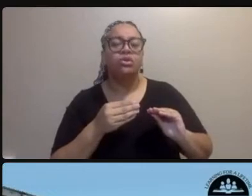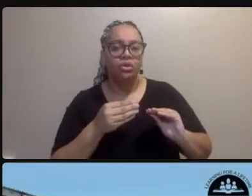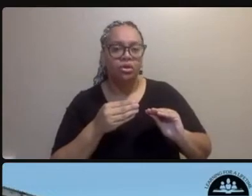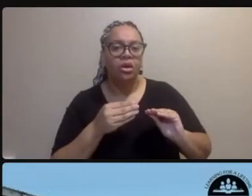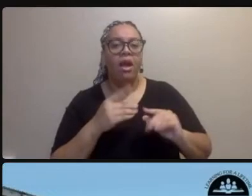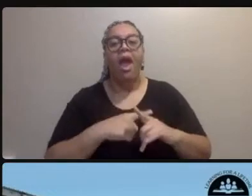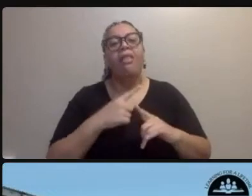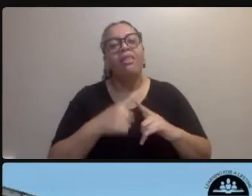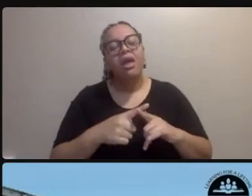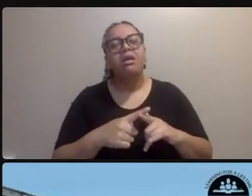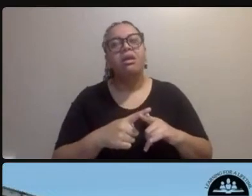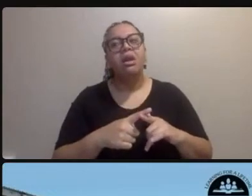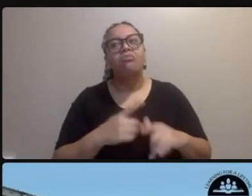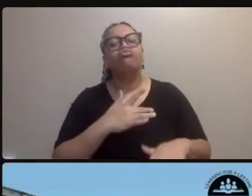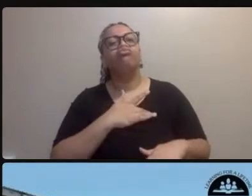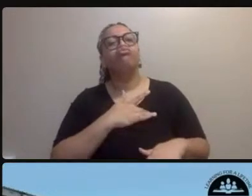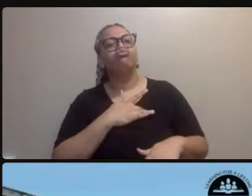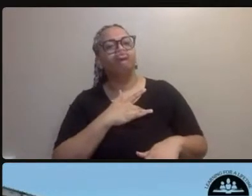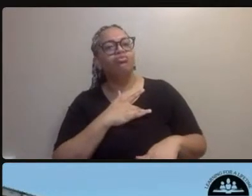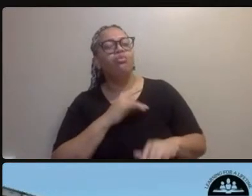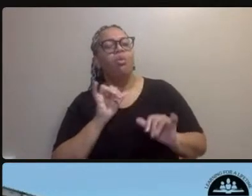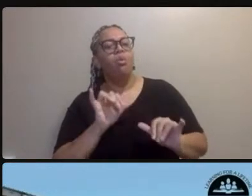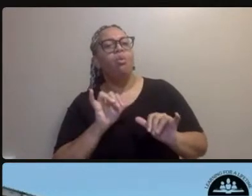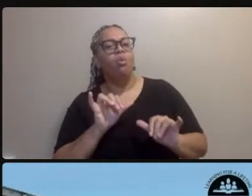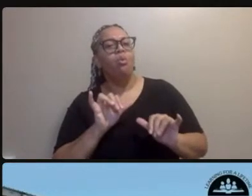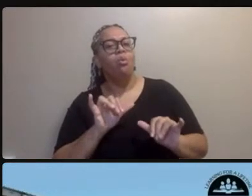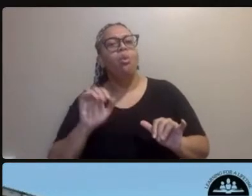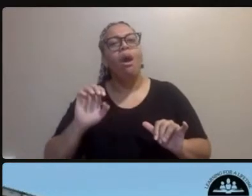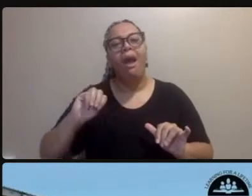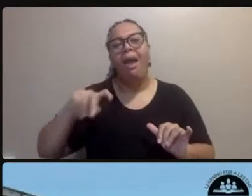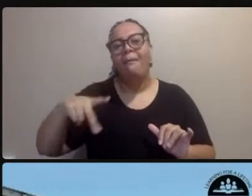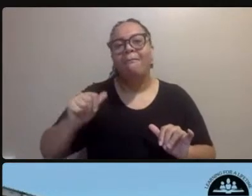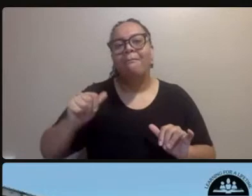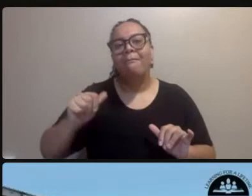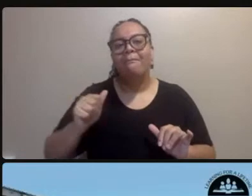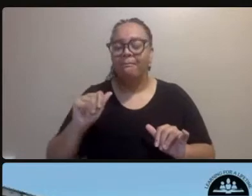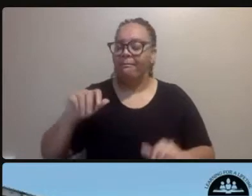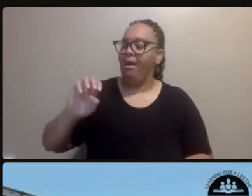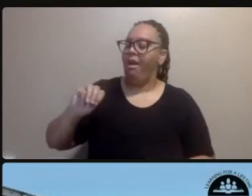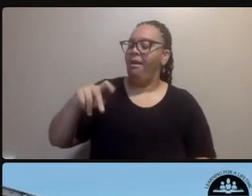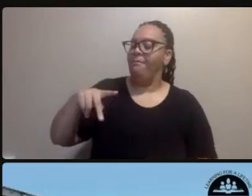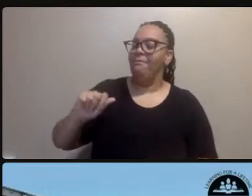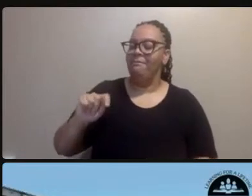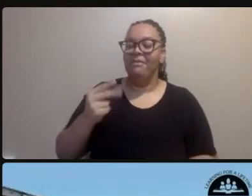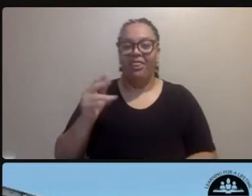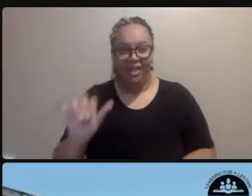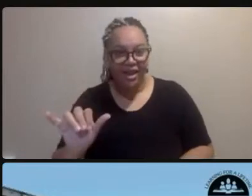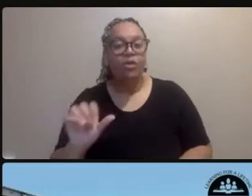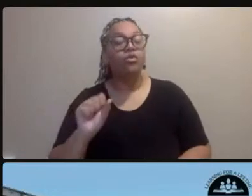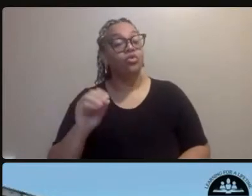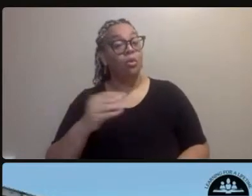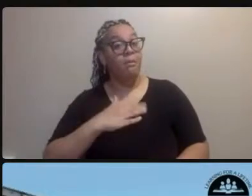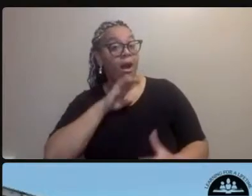AND THEN WITH POLICY I THINK IT'S ALSO REALLY IMPORTANT THAT